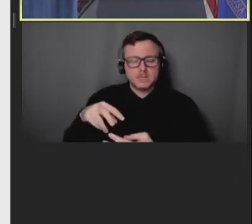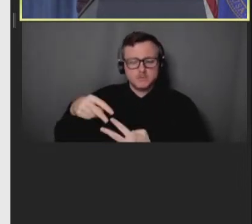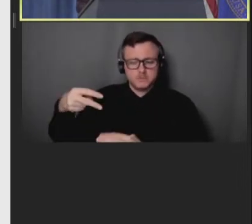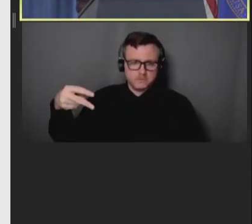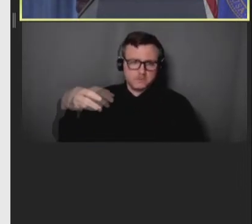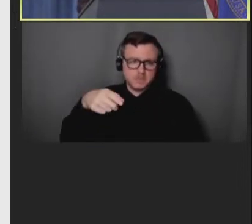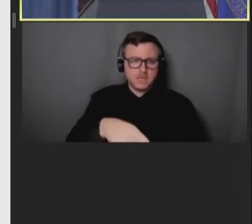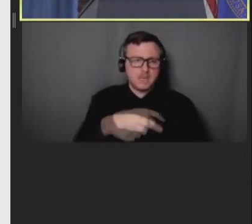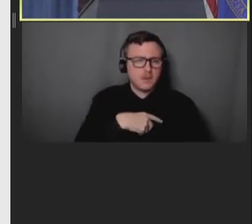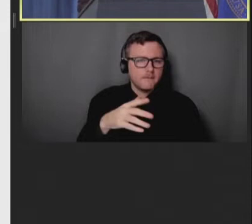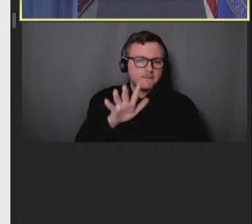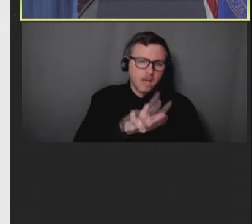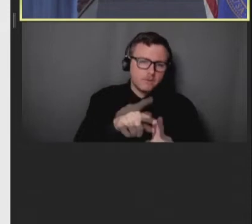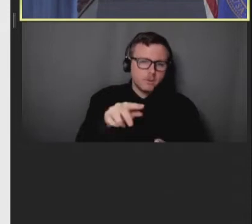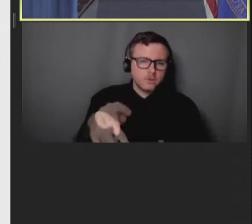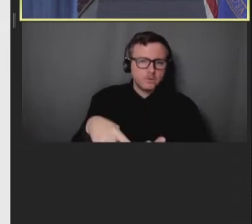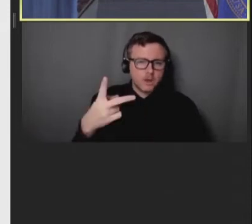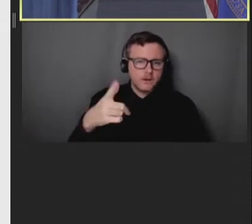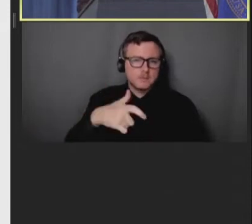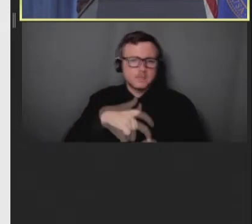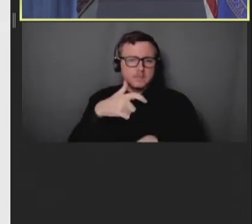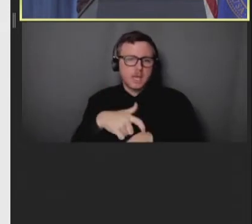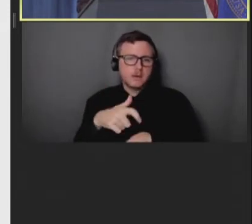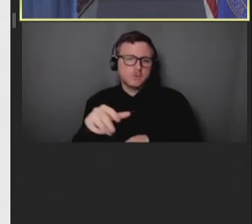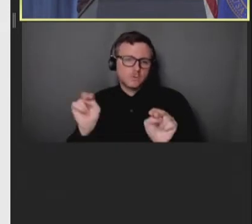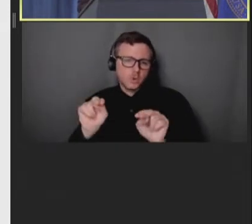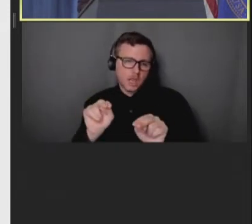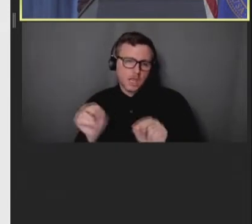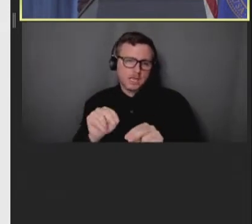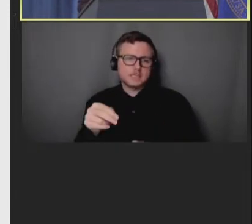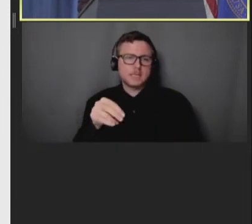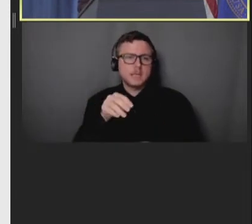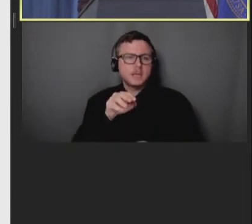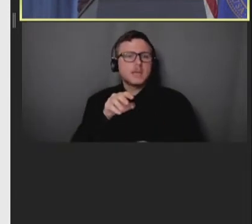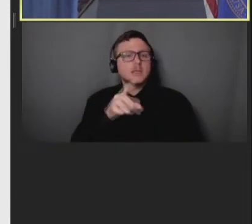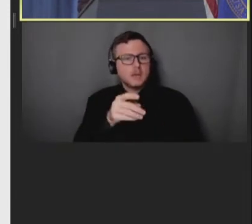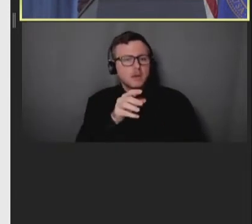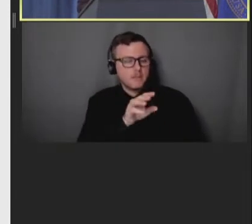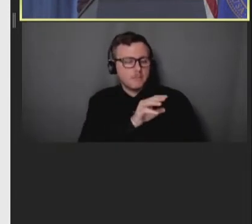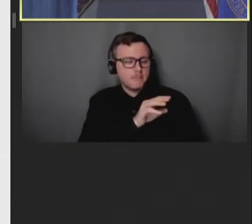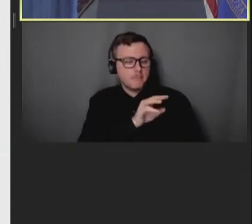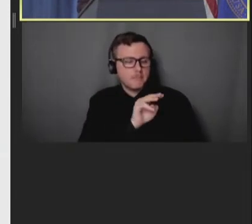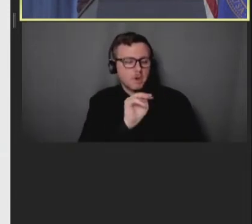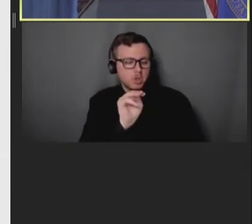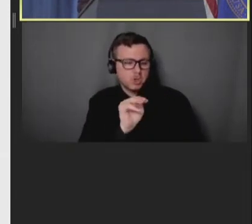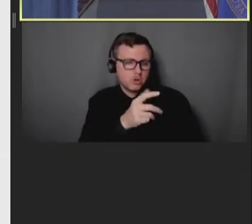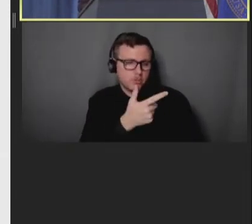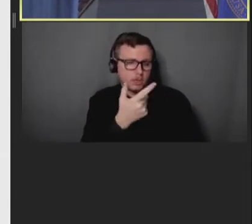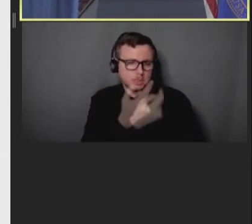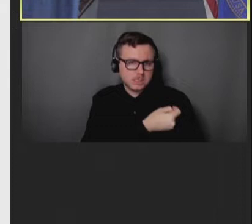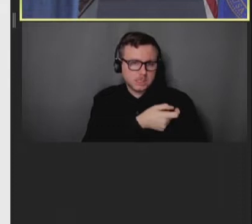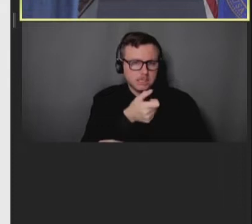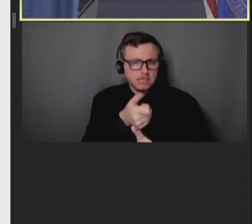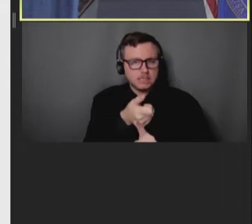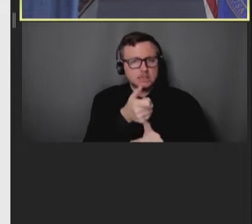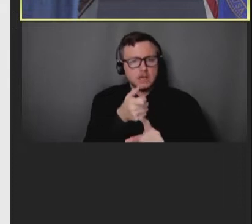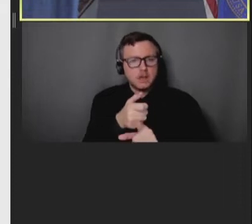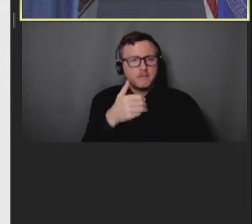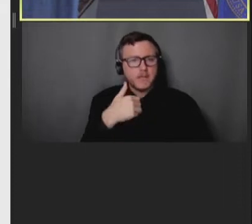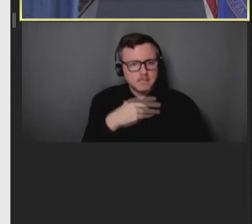our next steps are to introduce the bivalent D614 G and the BA.4/5 Omicron boost, as well as